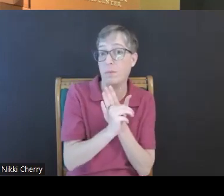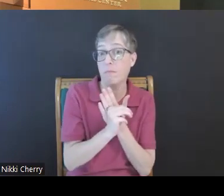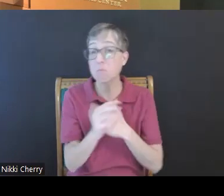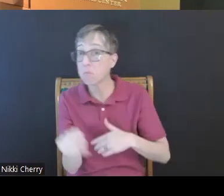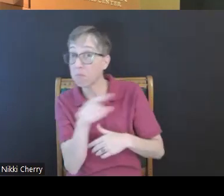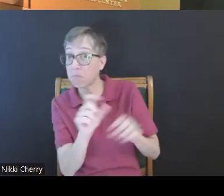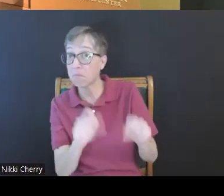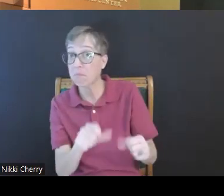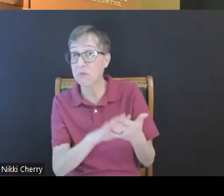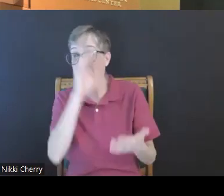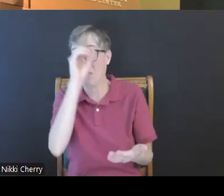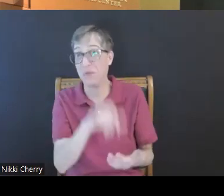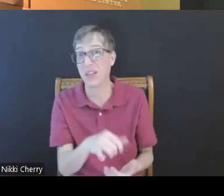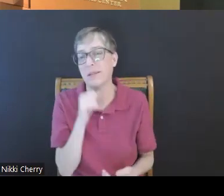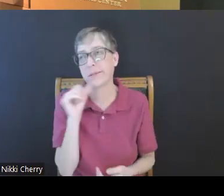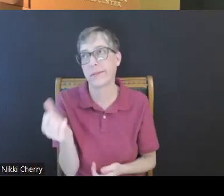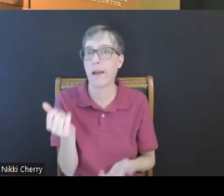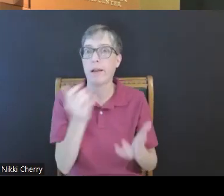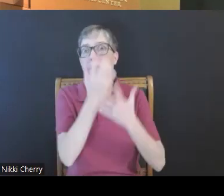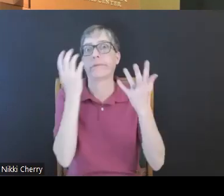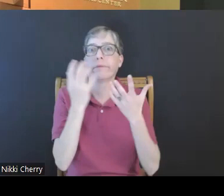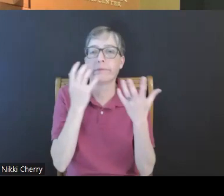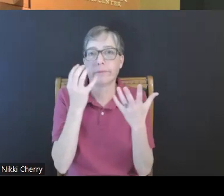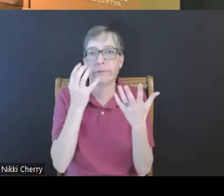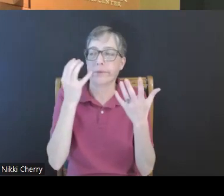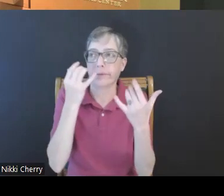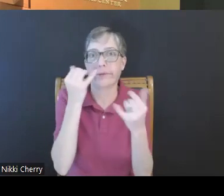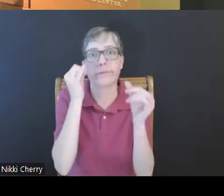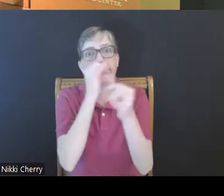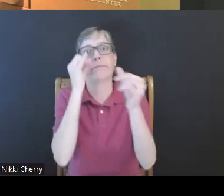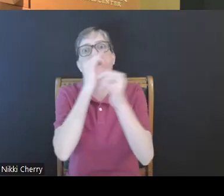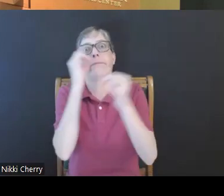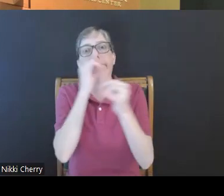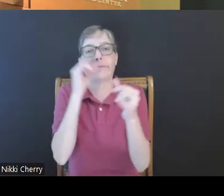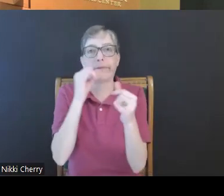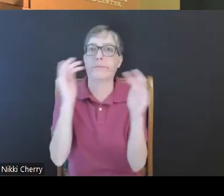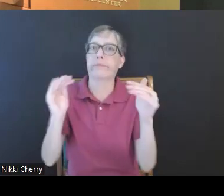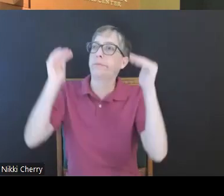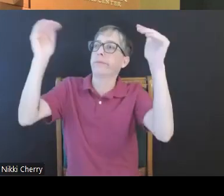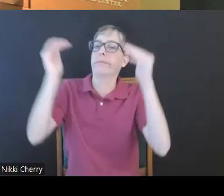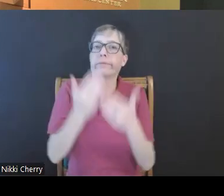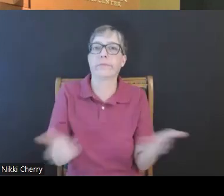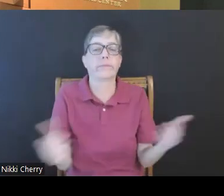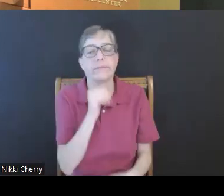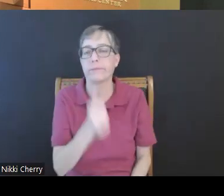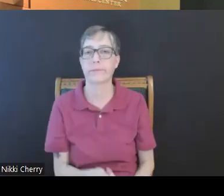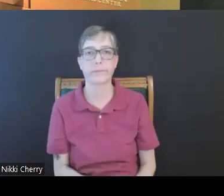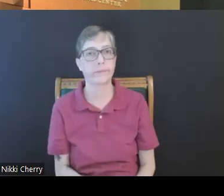this is not rocket science stuff uh and so now uh we train uh in six public universities in the